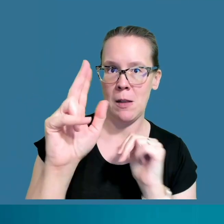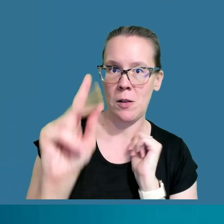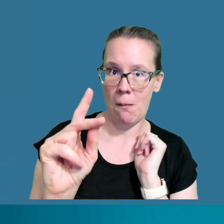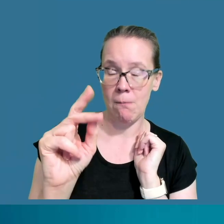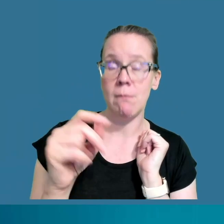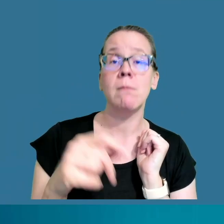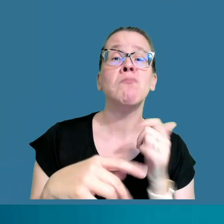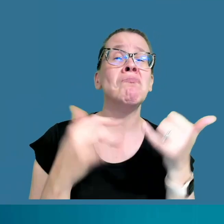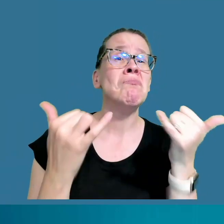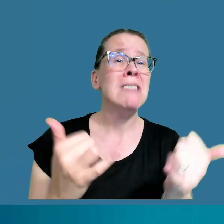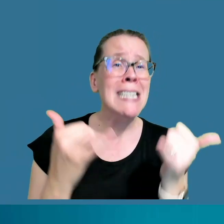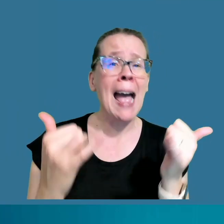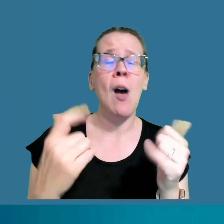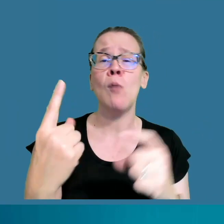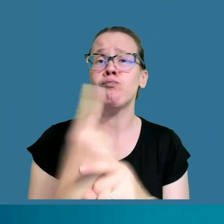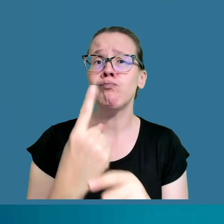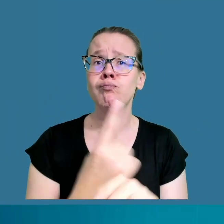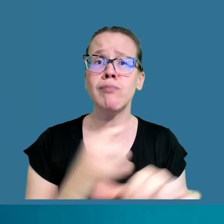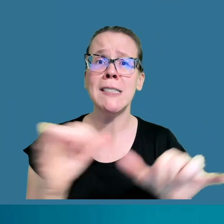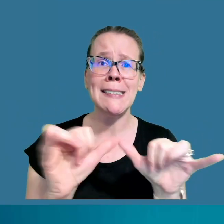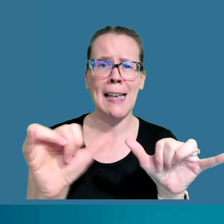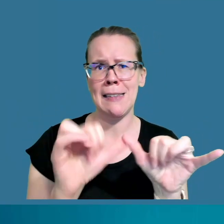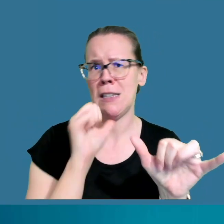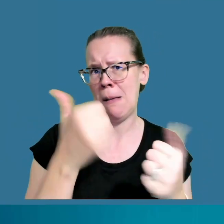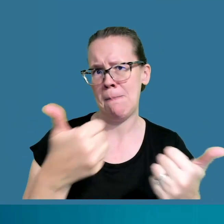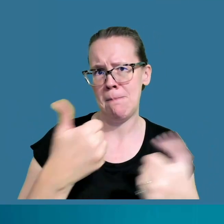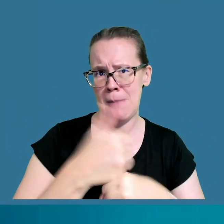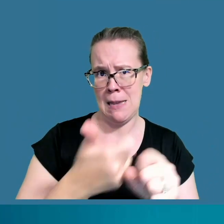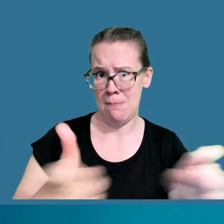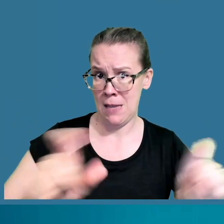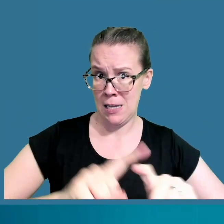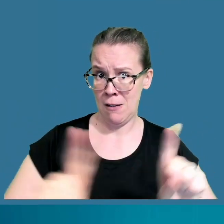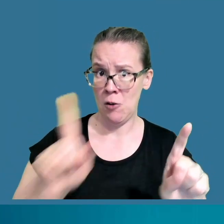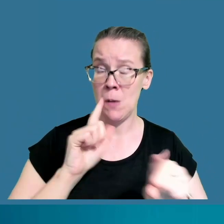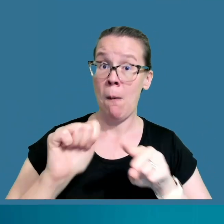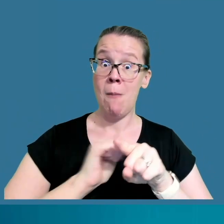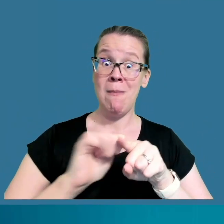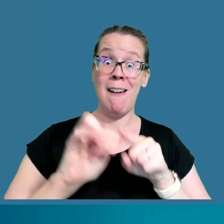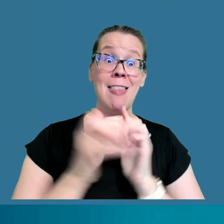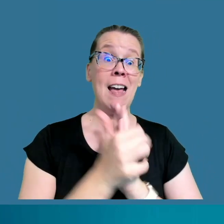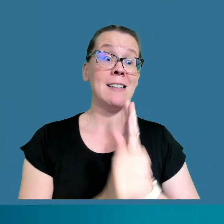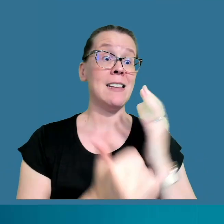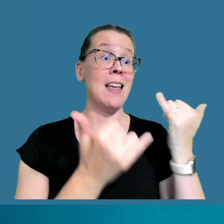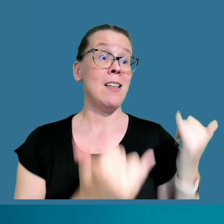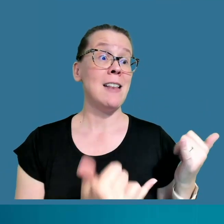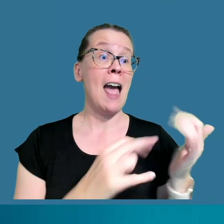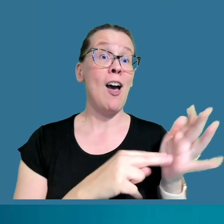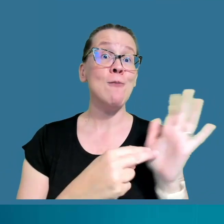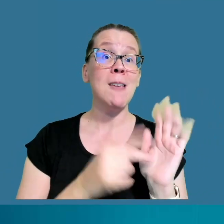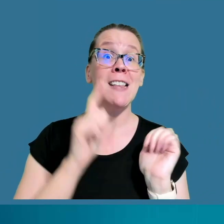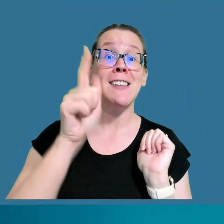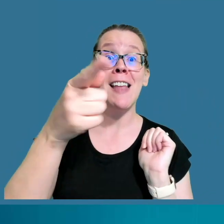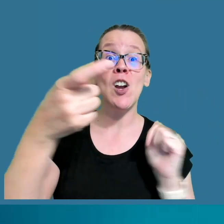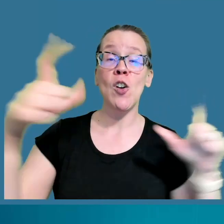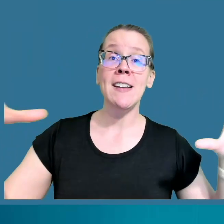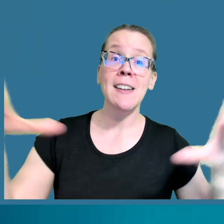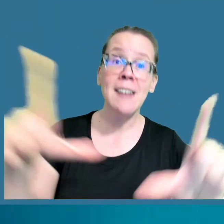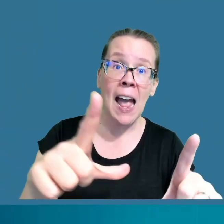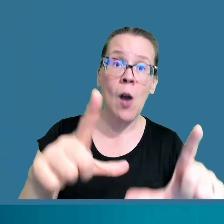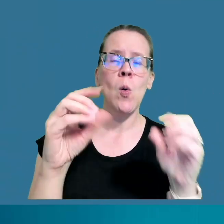and then as a result you'll only have certain seams stitched down, you won't have a problem connecting it to other segments, and you also won't have thread build